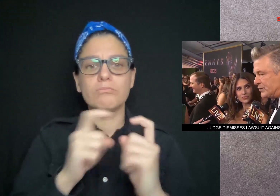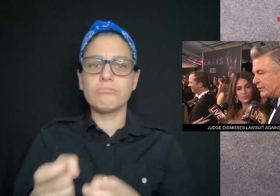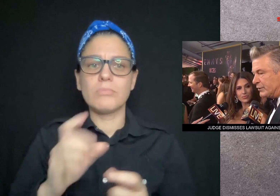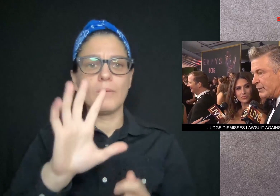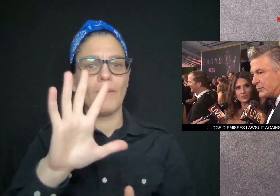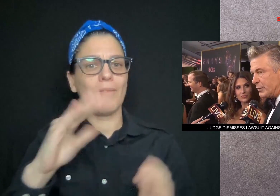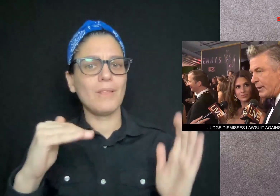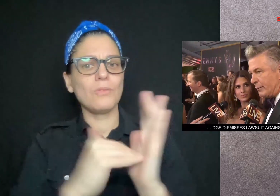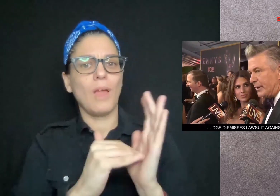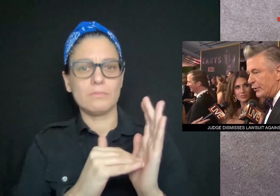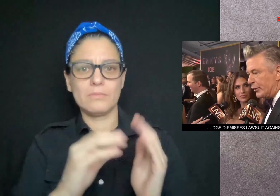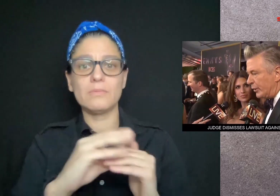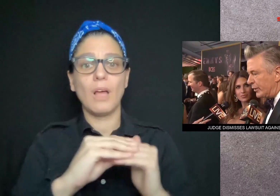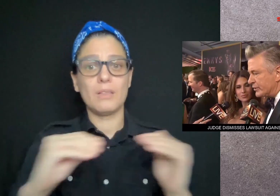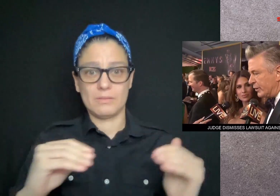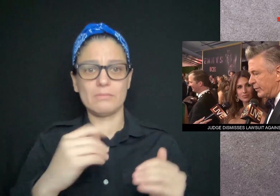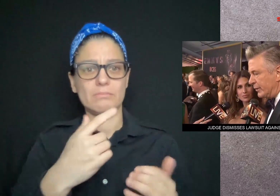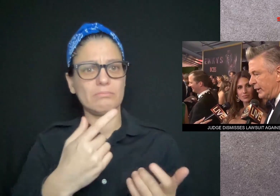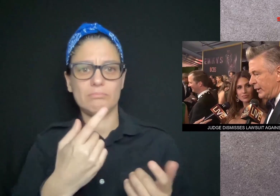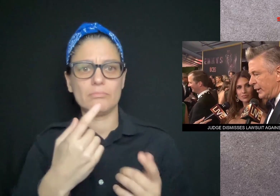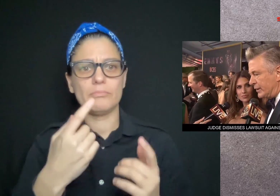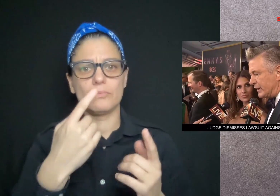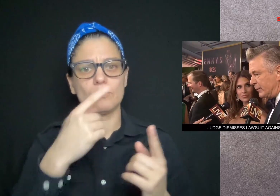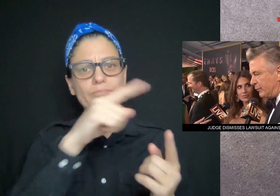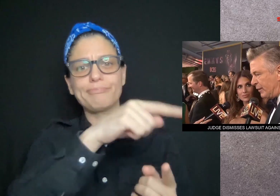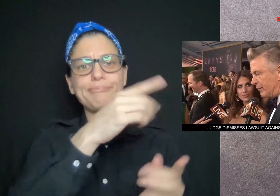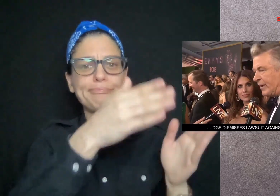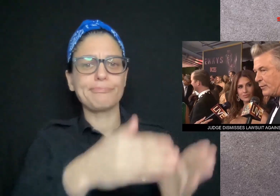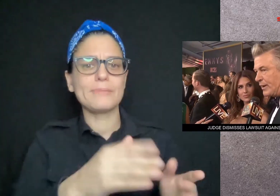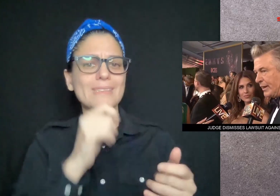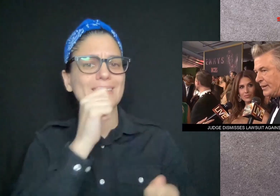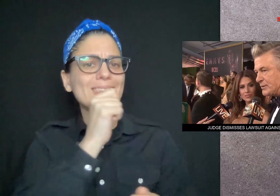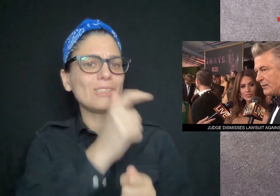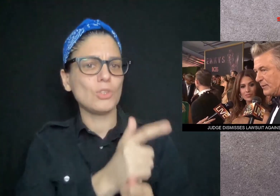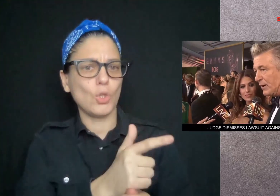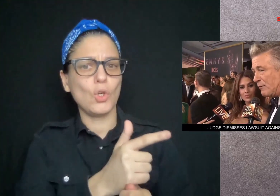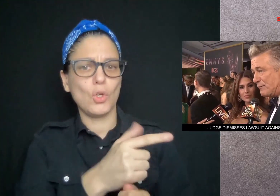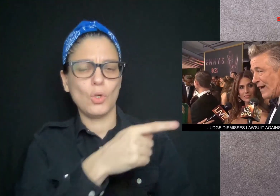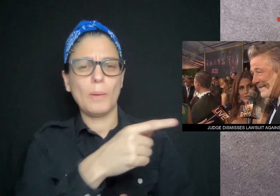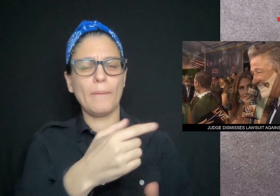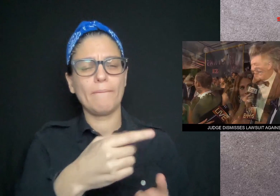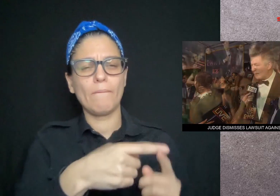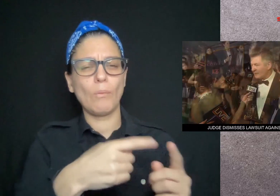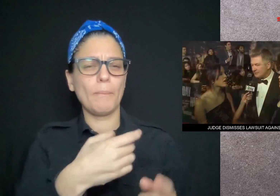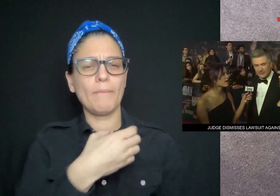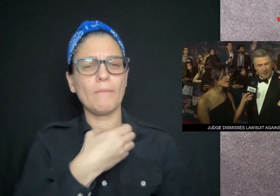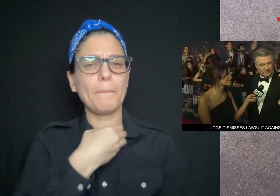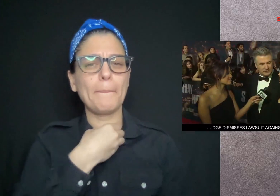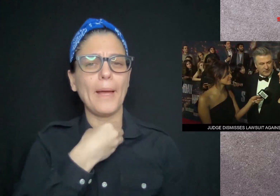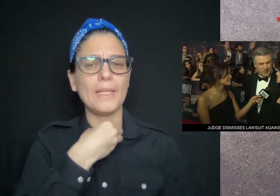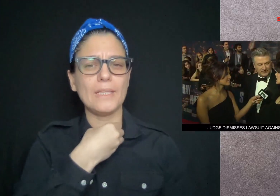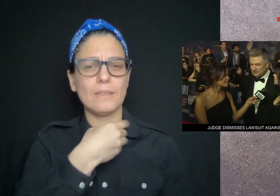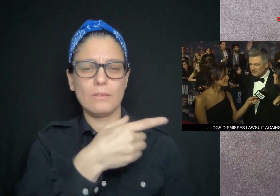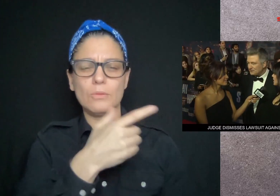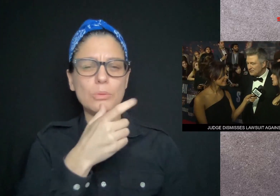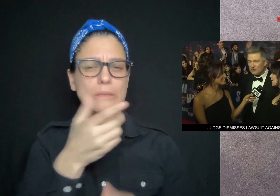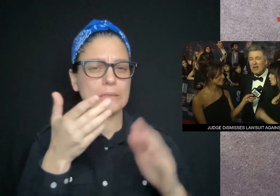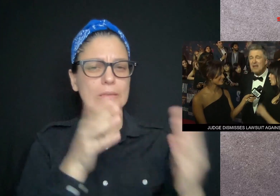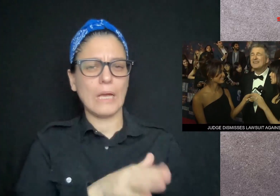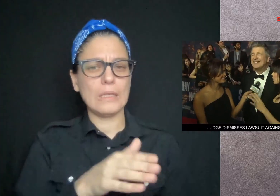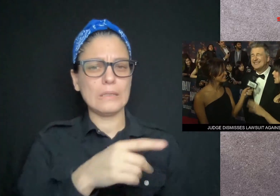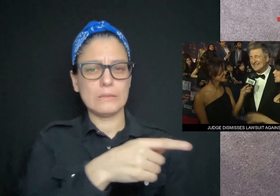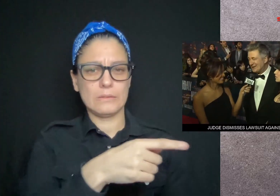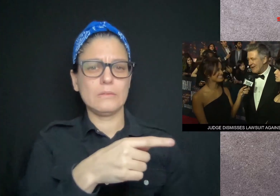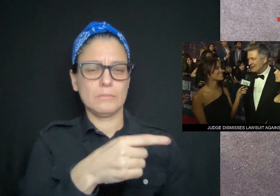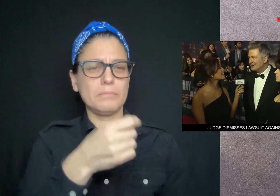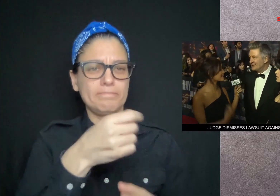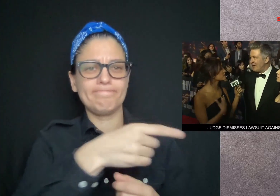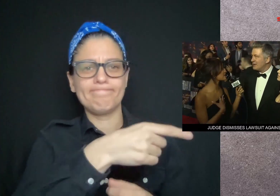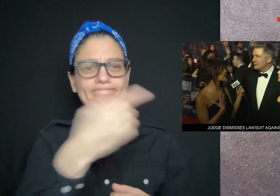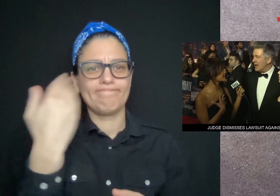in 2021 Baldwin donated $5000 to the sister of a Marine who had been killed in a suicide bombing